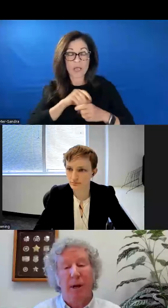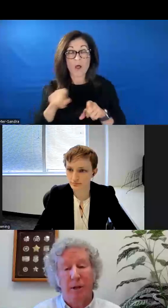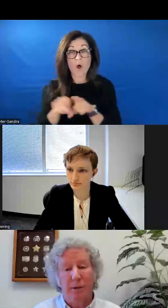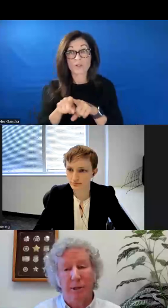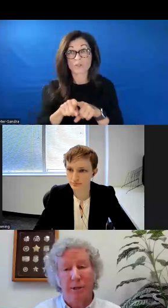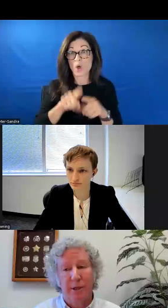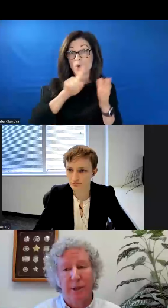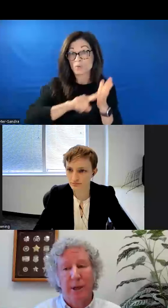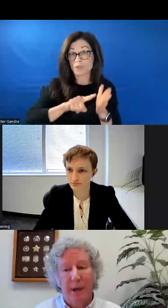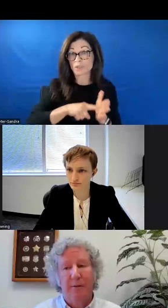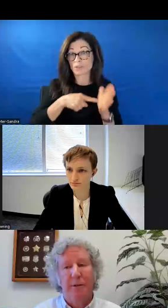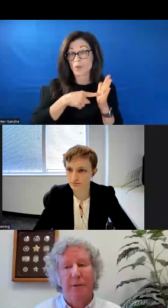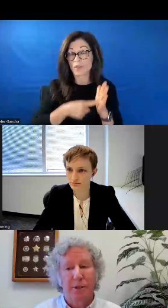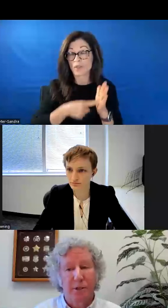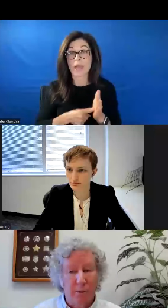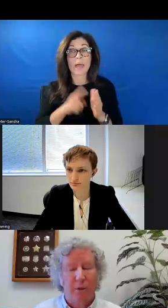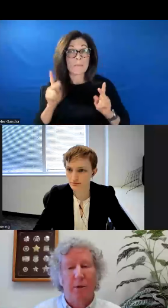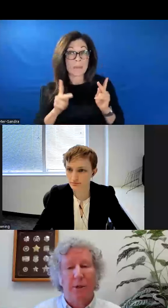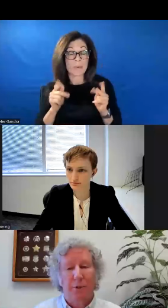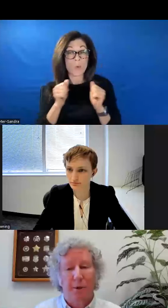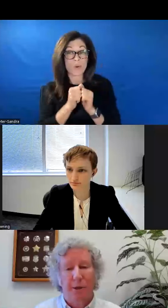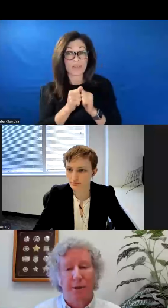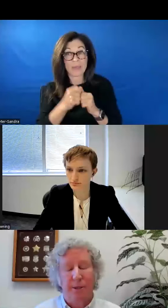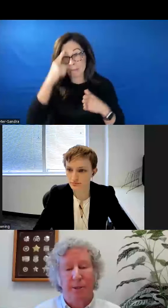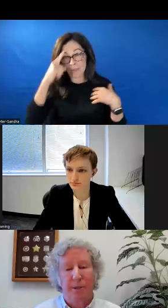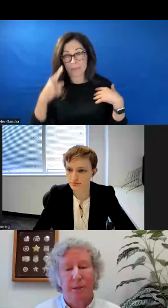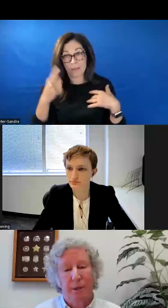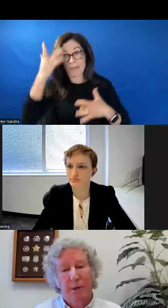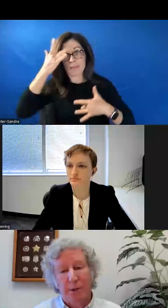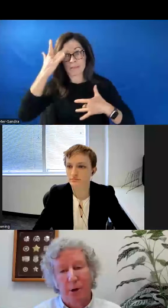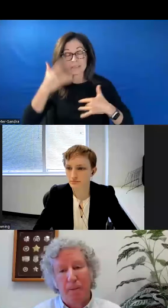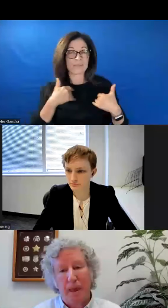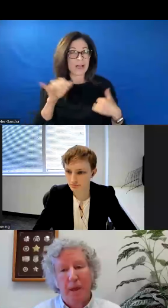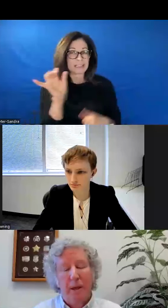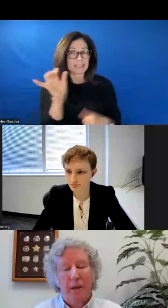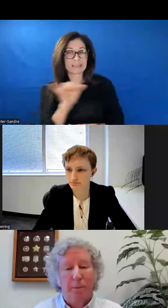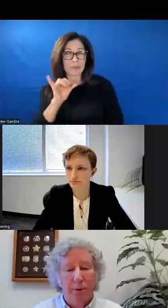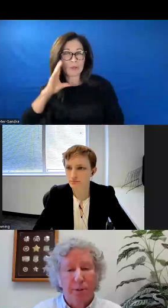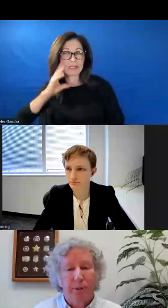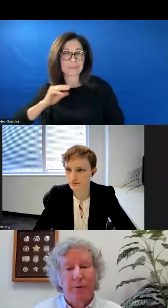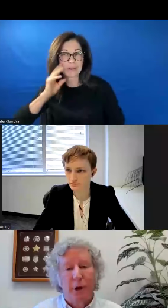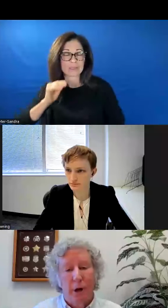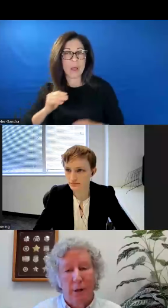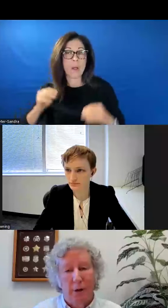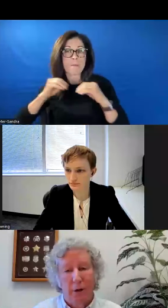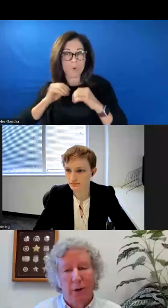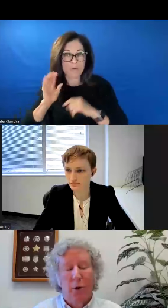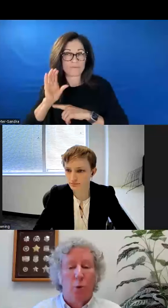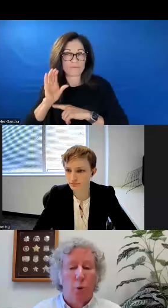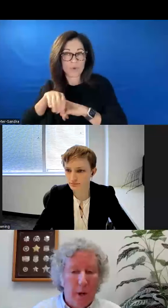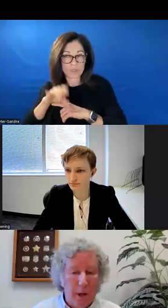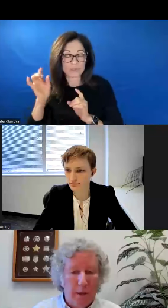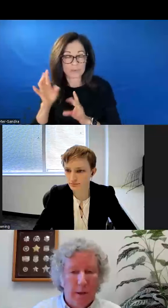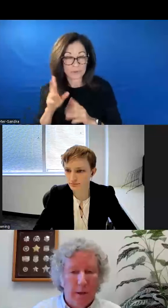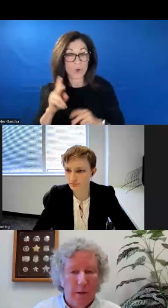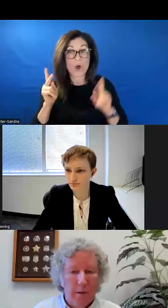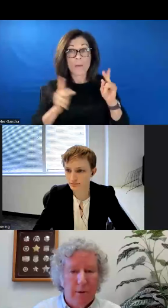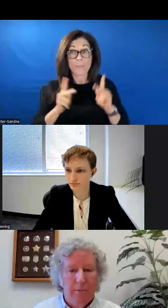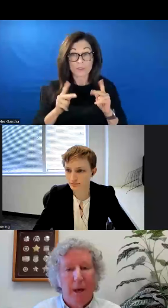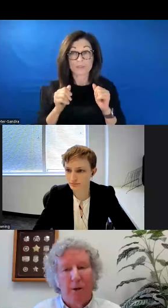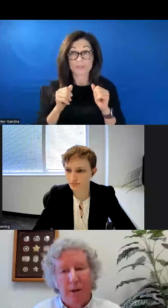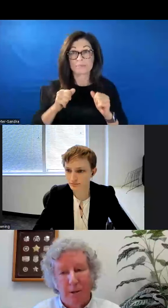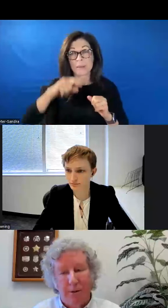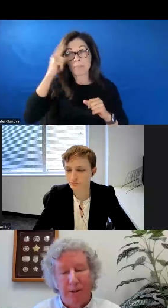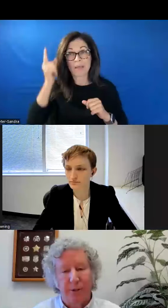WITH MENTAL ILLNESS HAVE SIMILAR EXPERIENCES. PERSONS OF COLOR WITH MENTAL ILLNESS